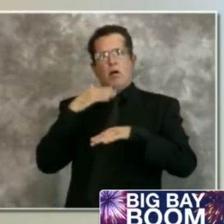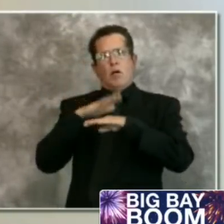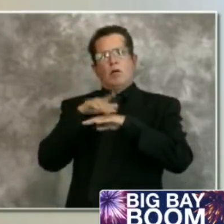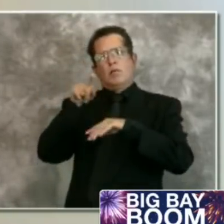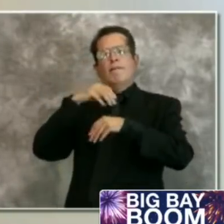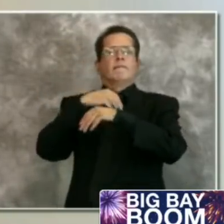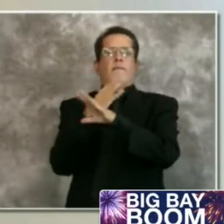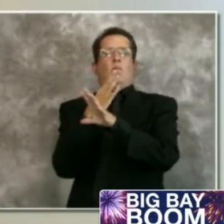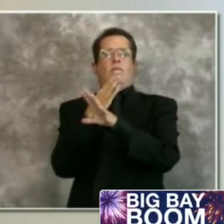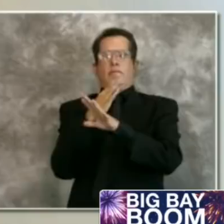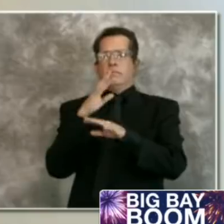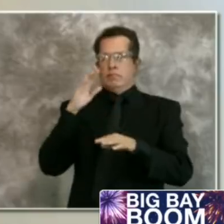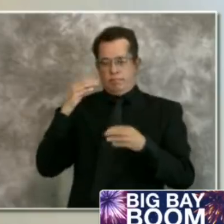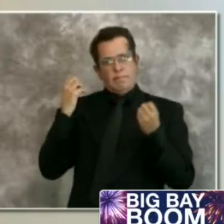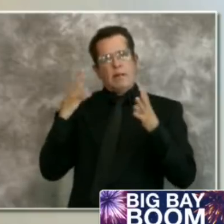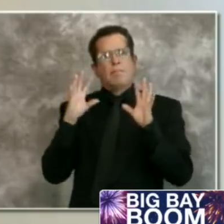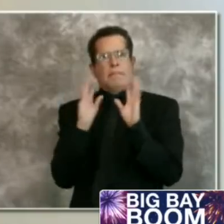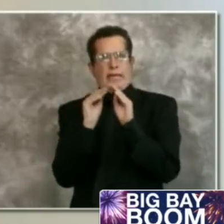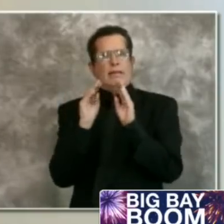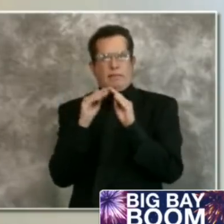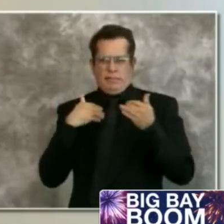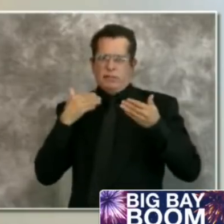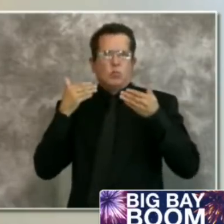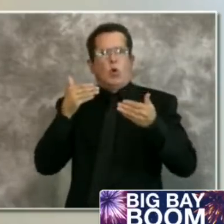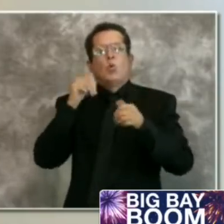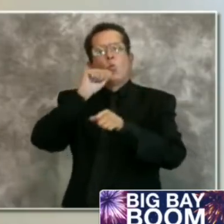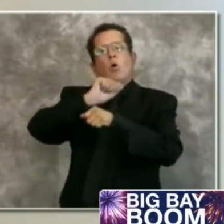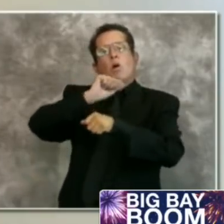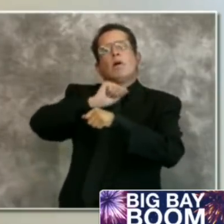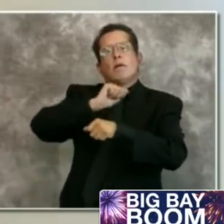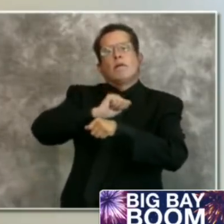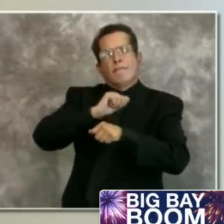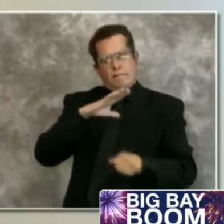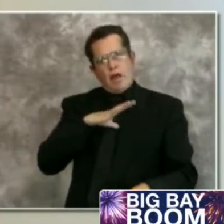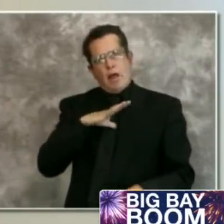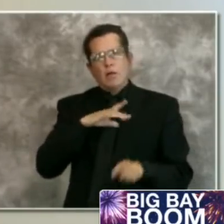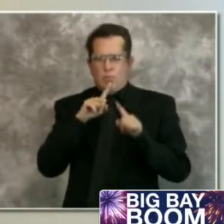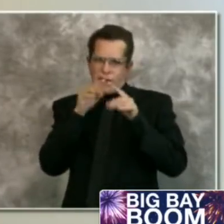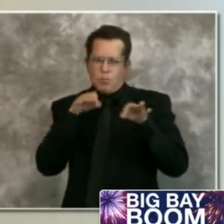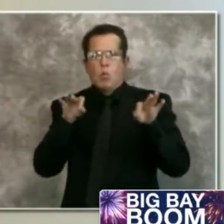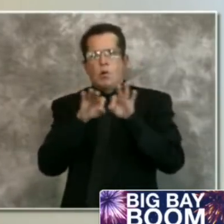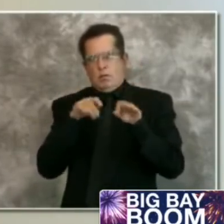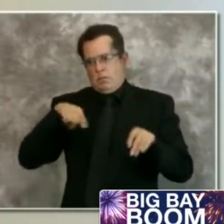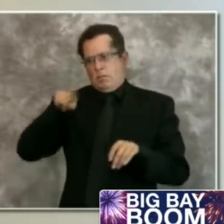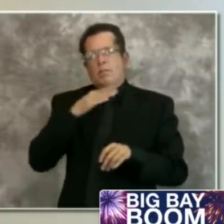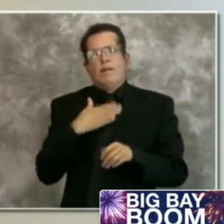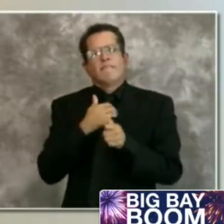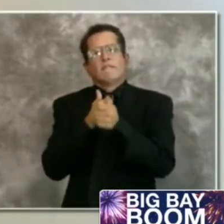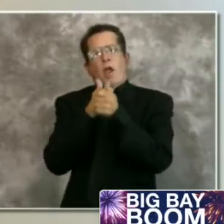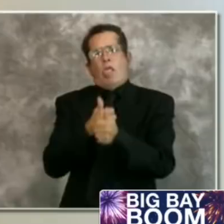WORKFORCE, PARTISAN ME, NUMEROUS MEAN CORRECT WROTE A VIRUS. I'M HERE TODAY AND JOINING OUR PROPERTY THEN YOU